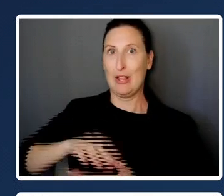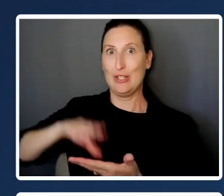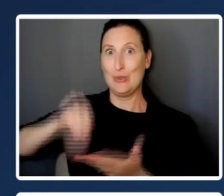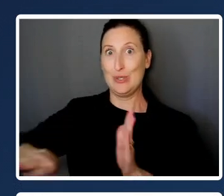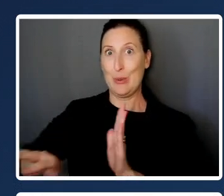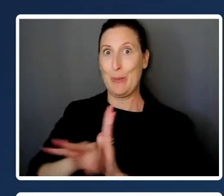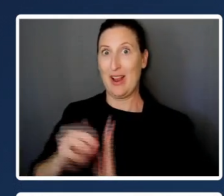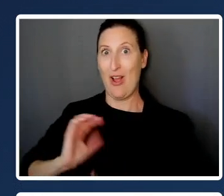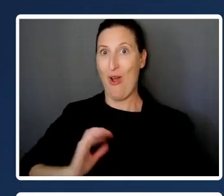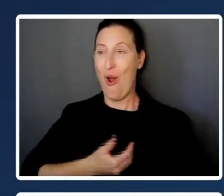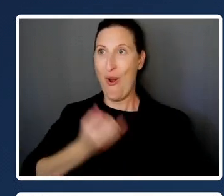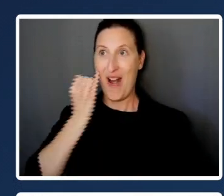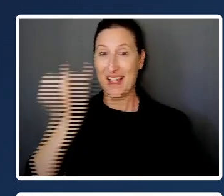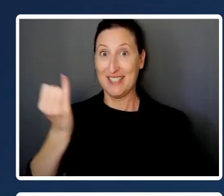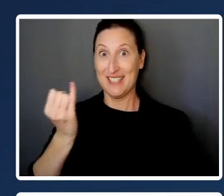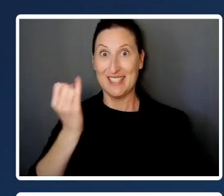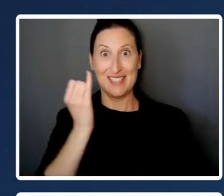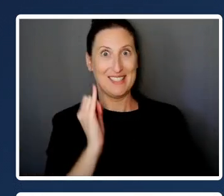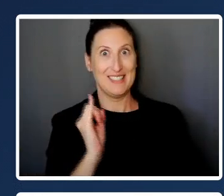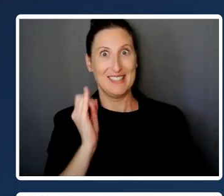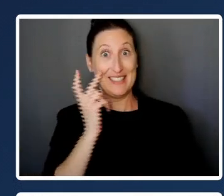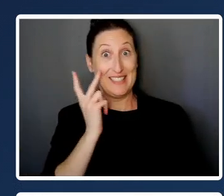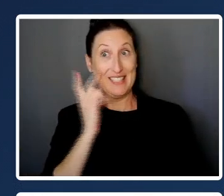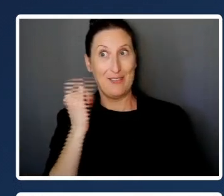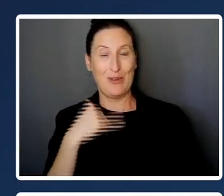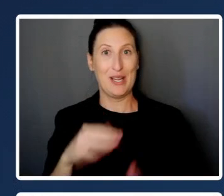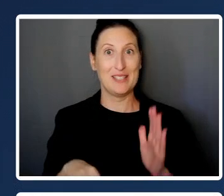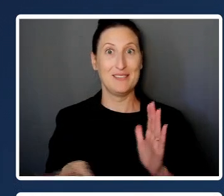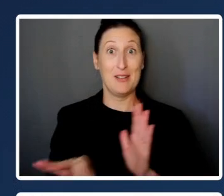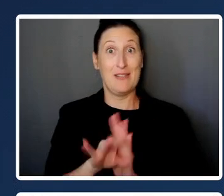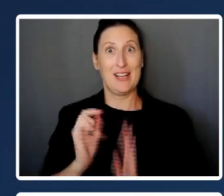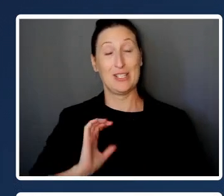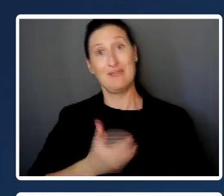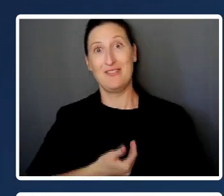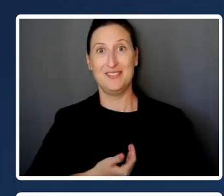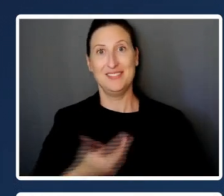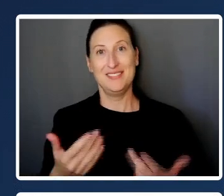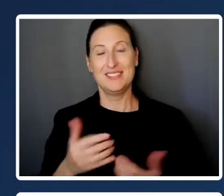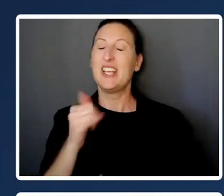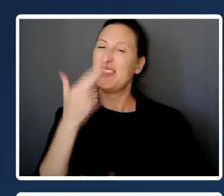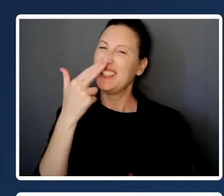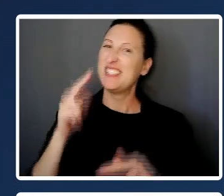if ours can be the one that was selected. And so, that was a fun exercise for them.